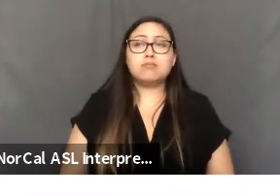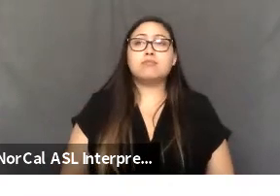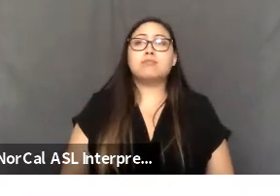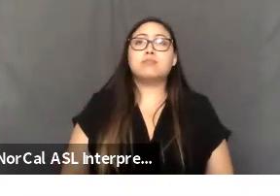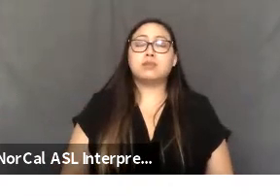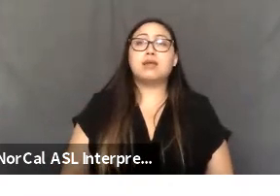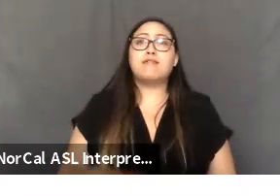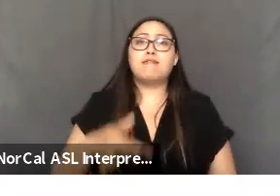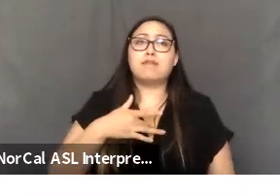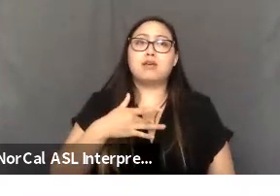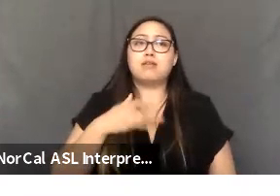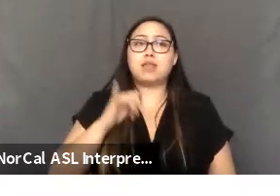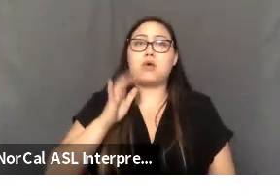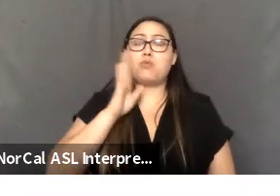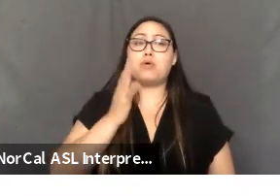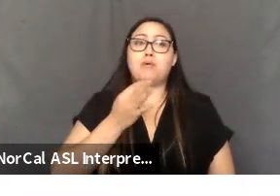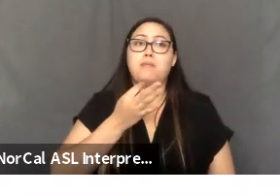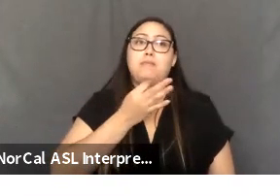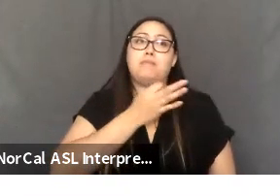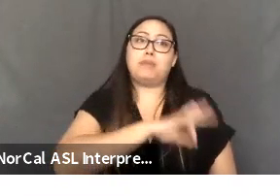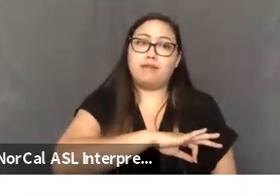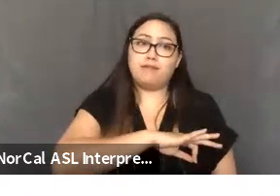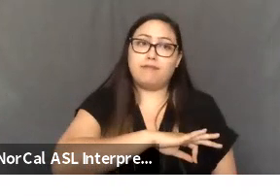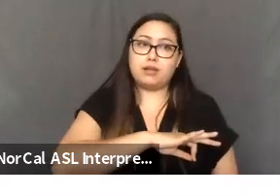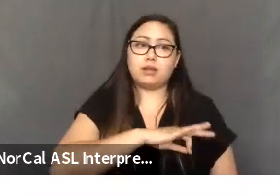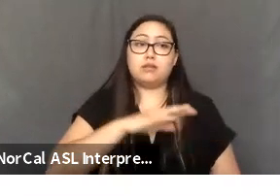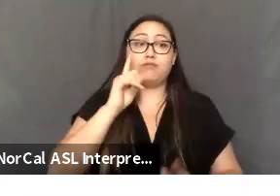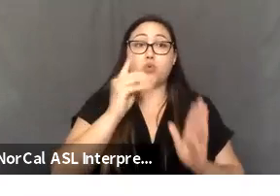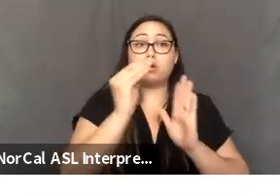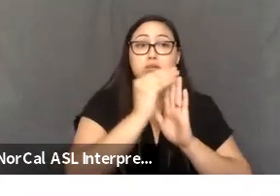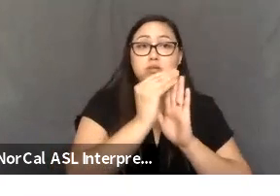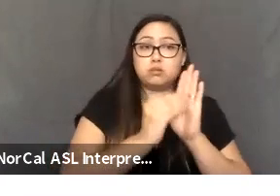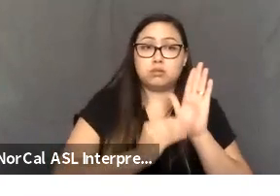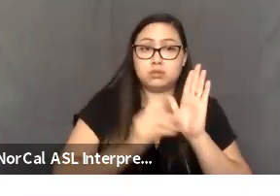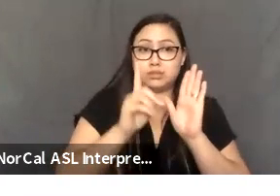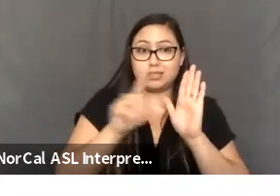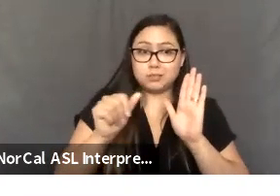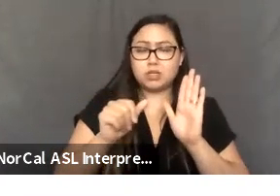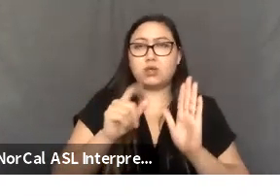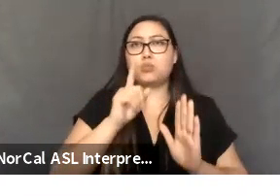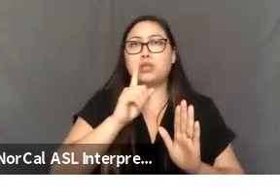of documenting disability status was really beneficial for staff because it would be a